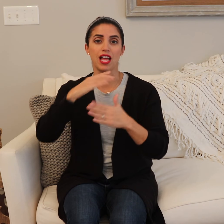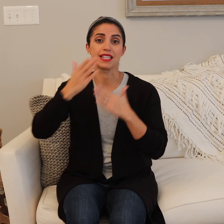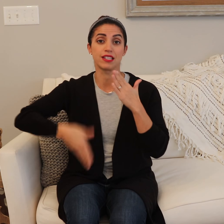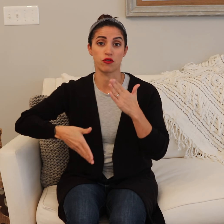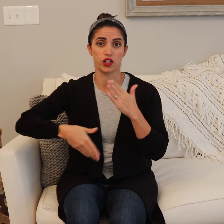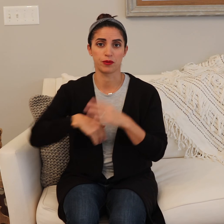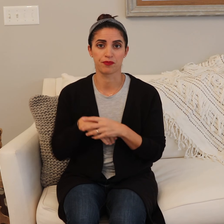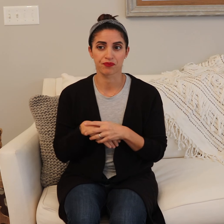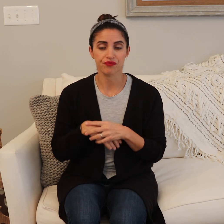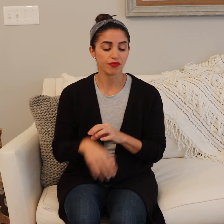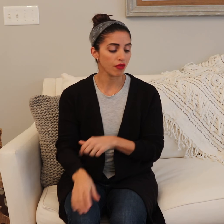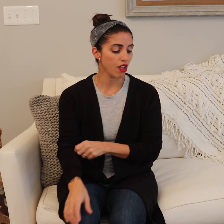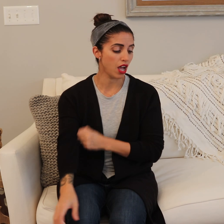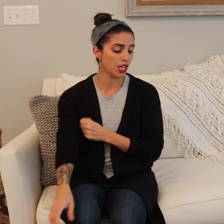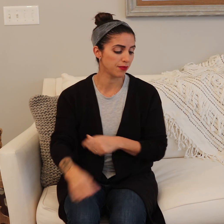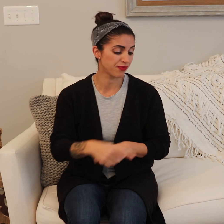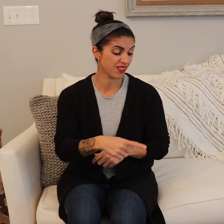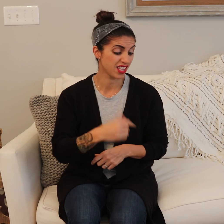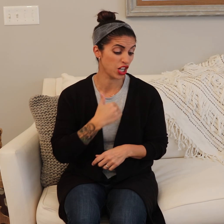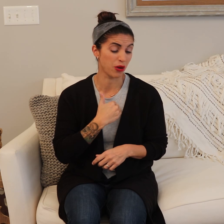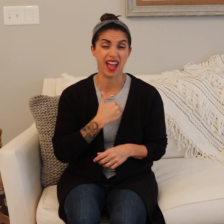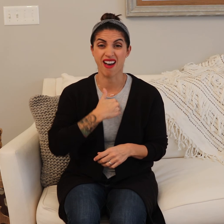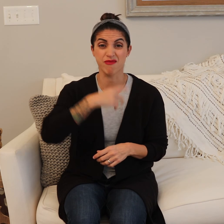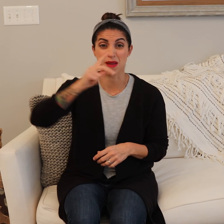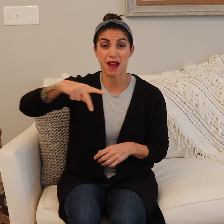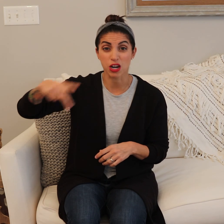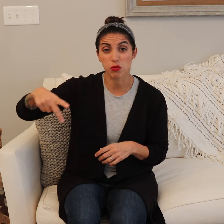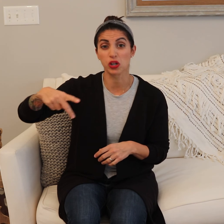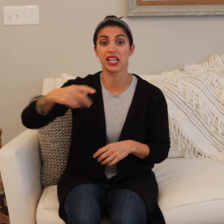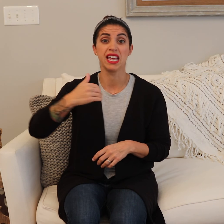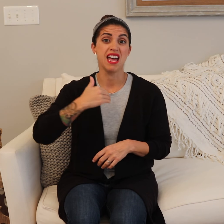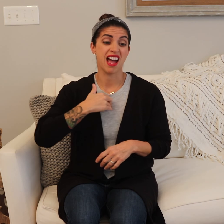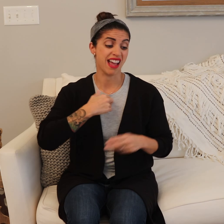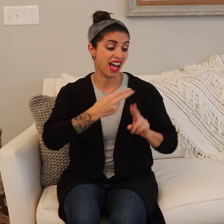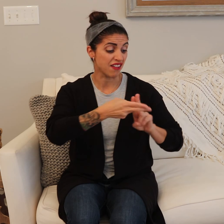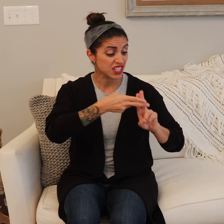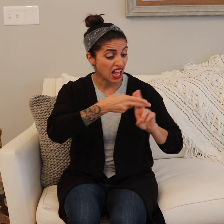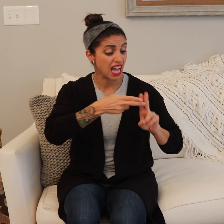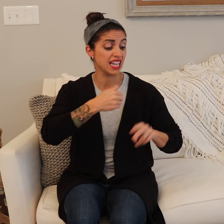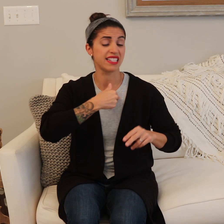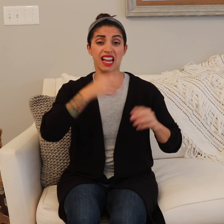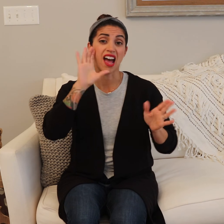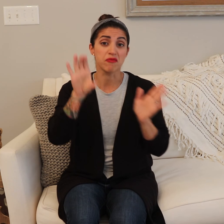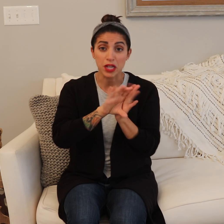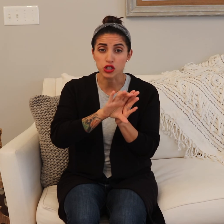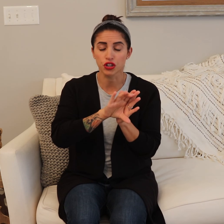class is over. I have my PowerPoint, I have slides, I have pictures